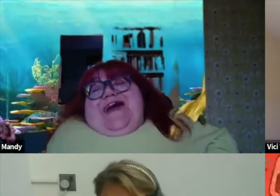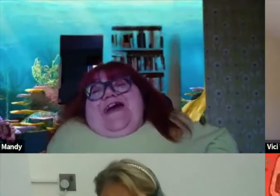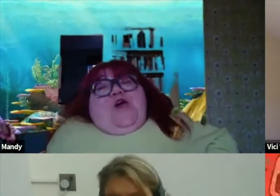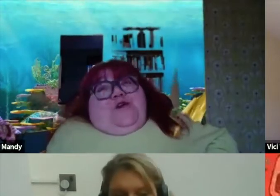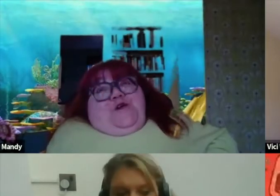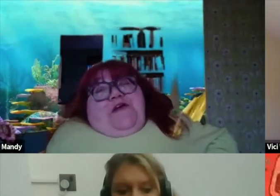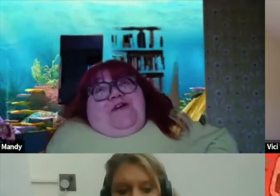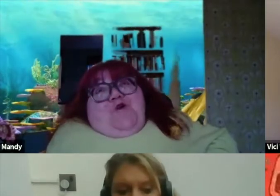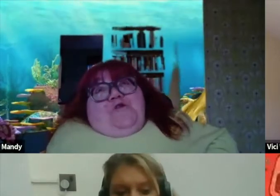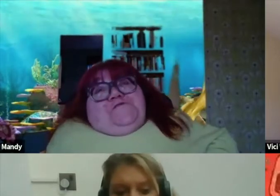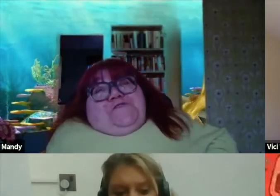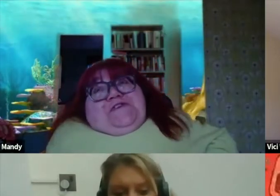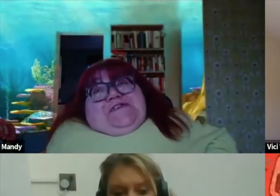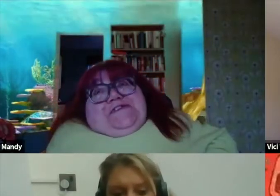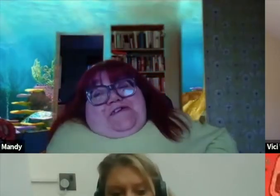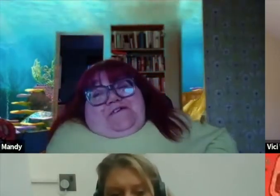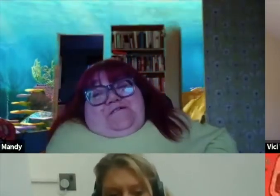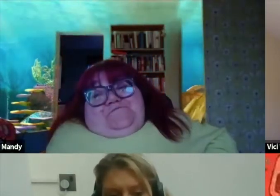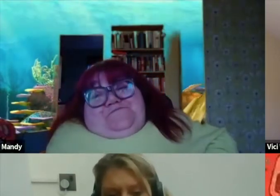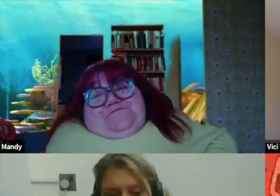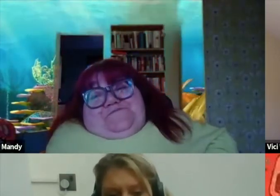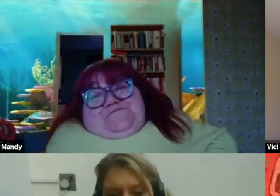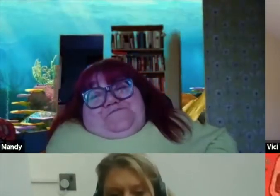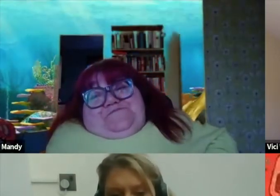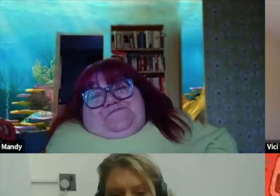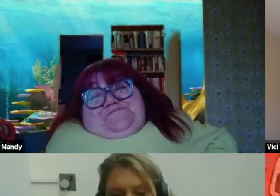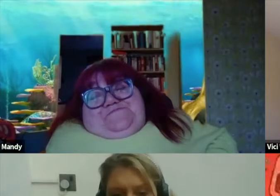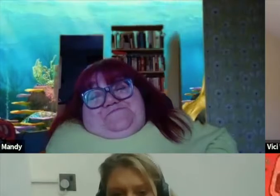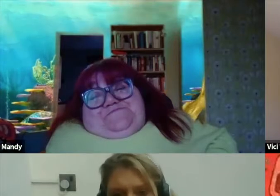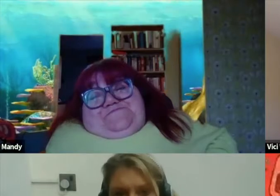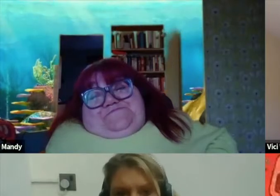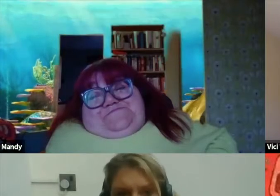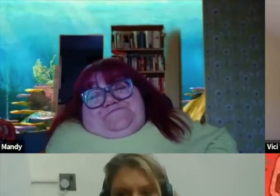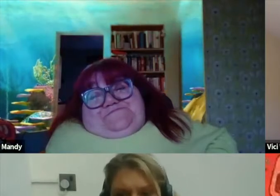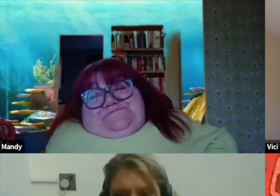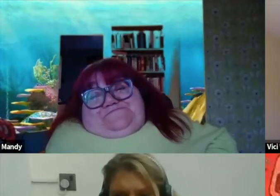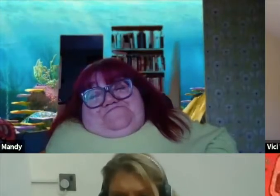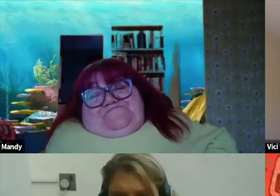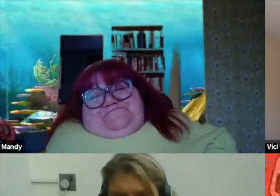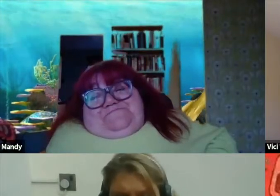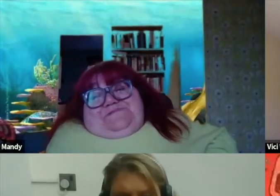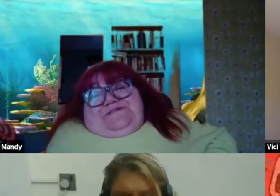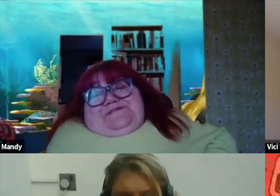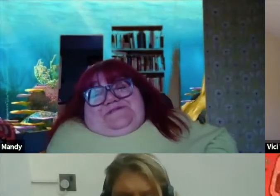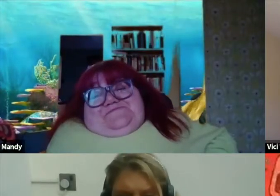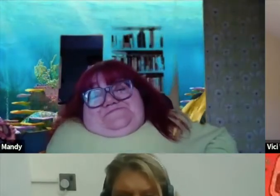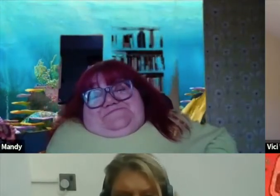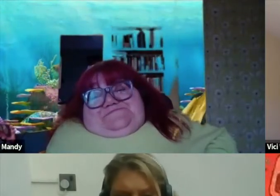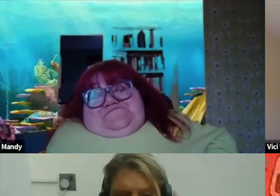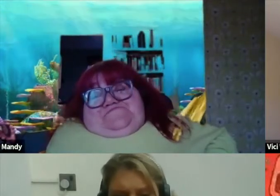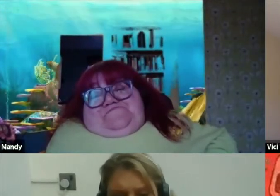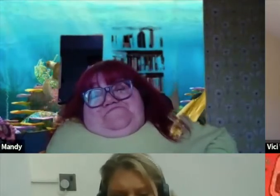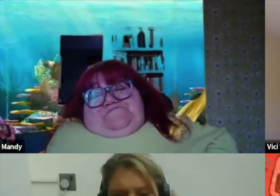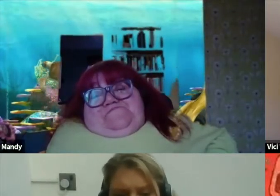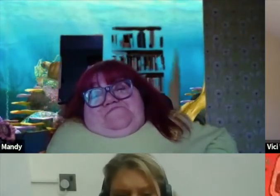Can you hear us? I'm so pleased.